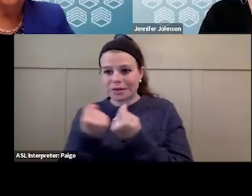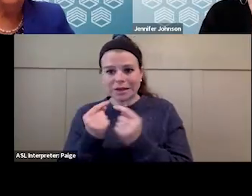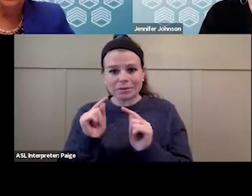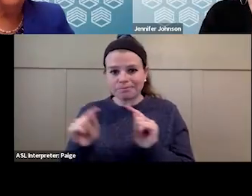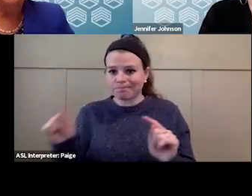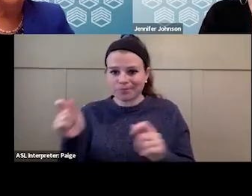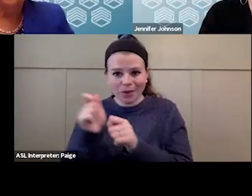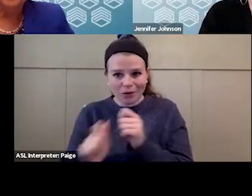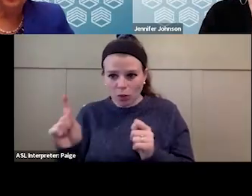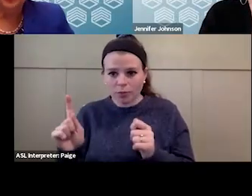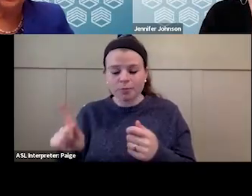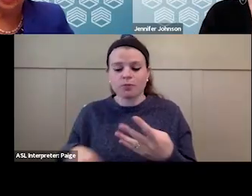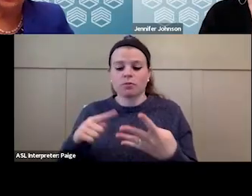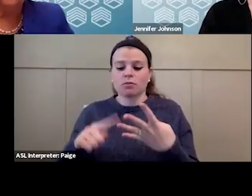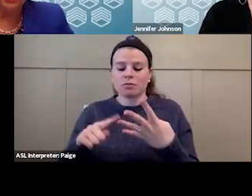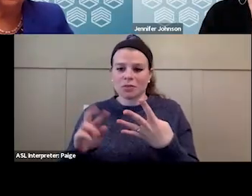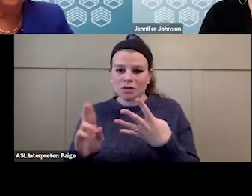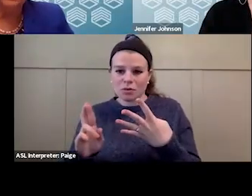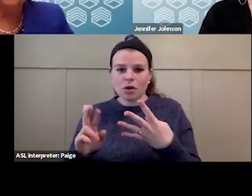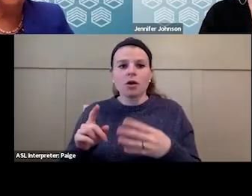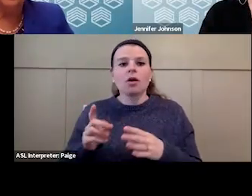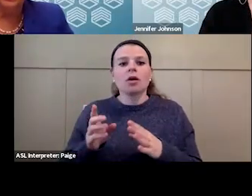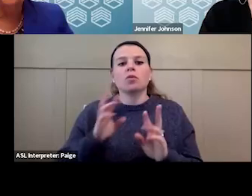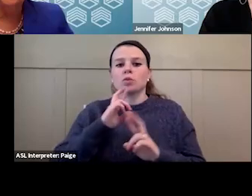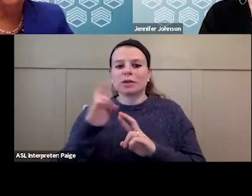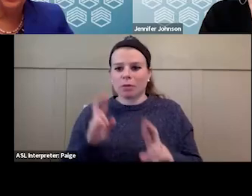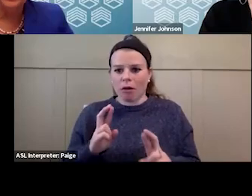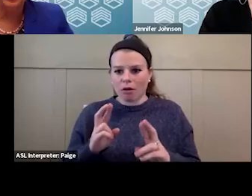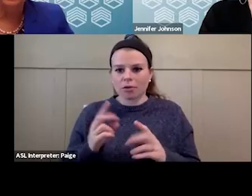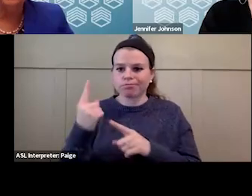Uh, three, we have to be prepared to respond effectively and with compassion,